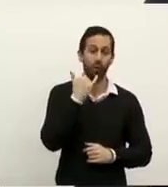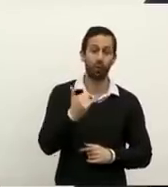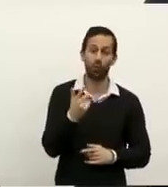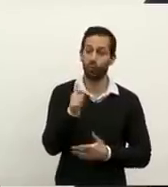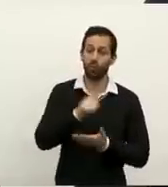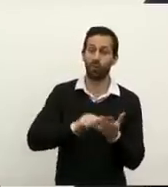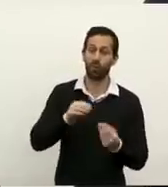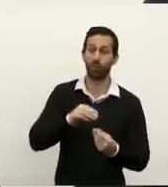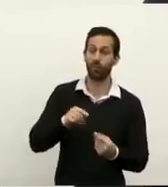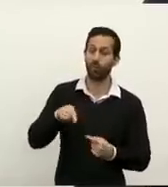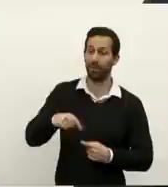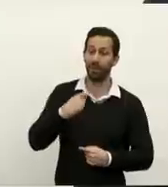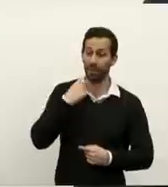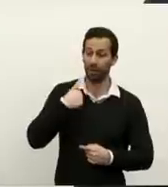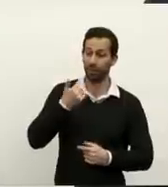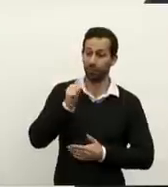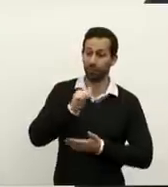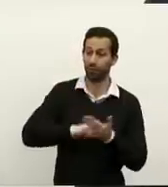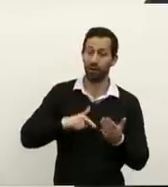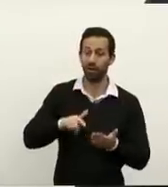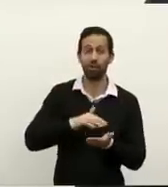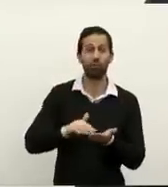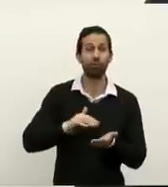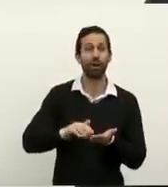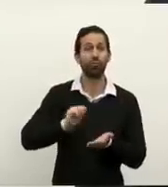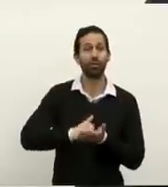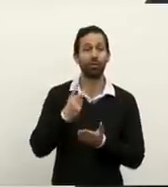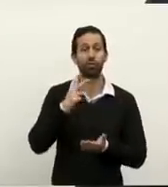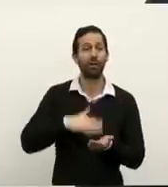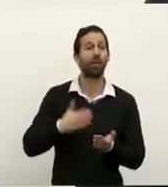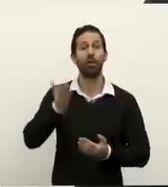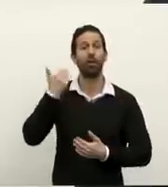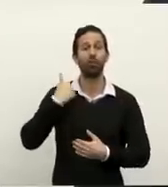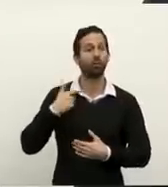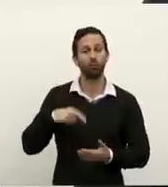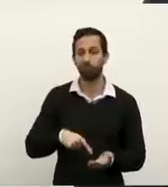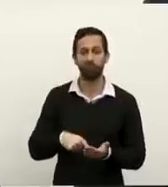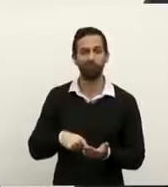"Well, I just got this Braille printer about three months ago. It's a dud.